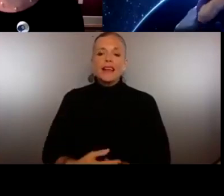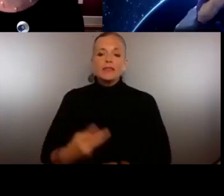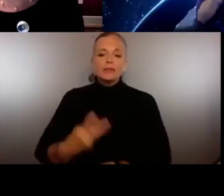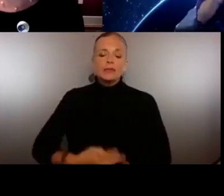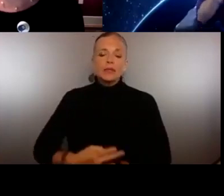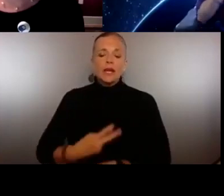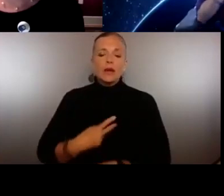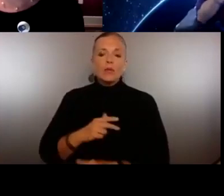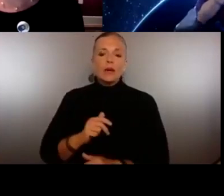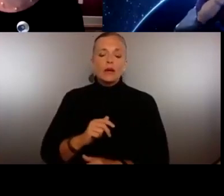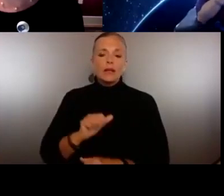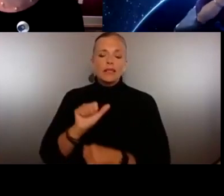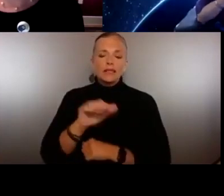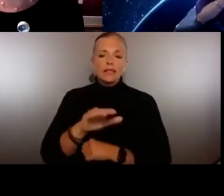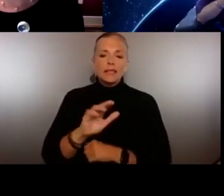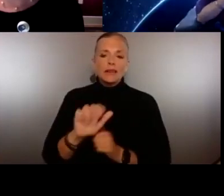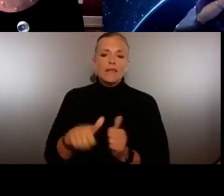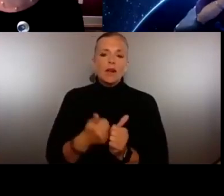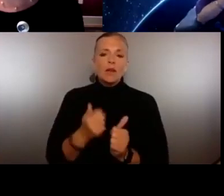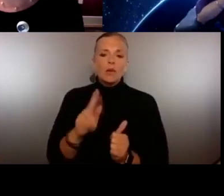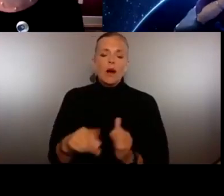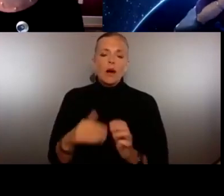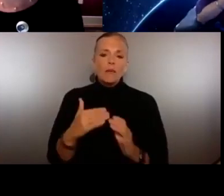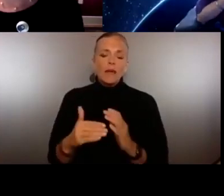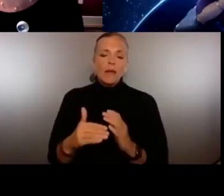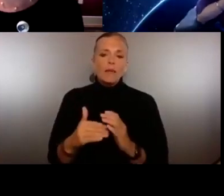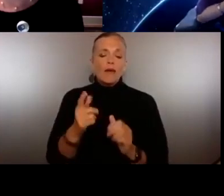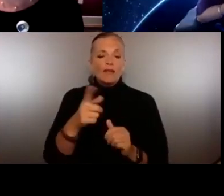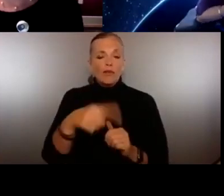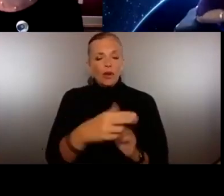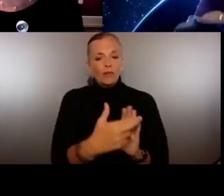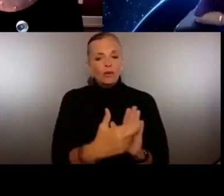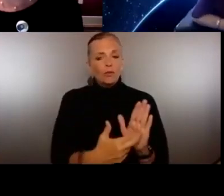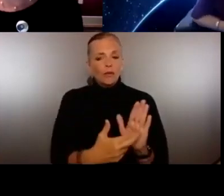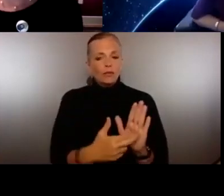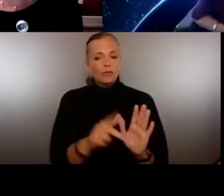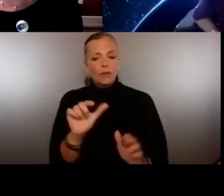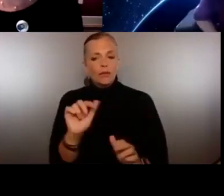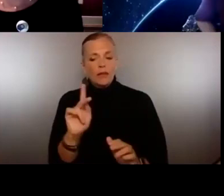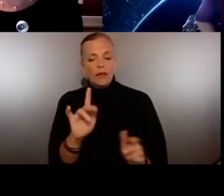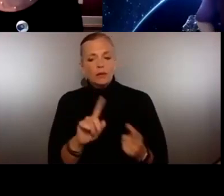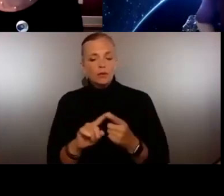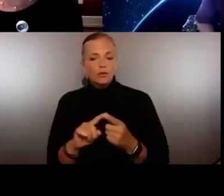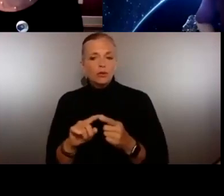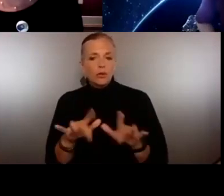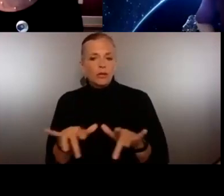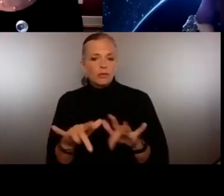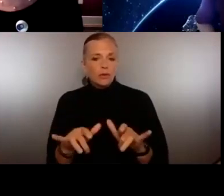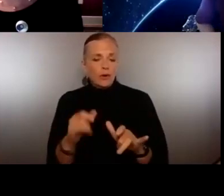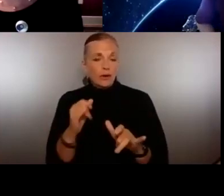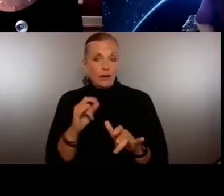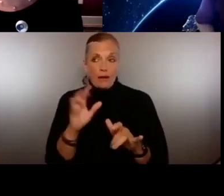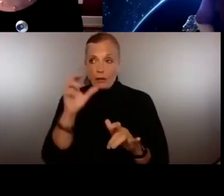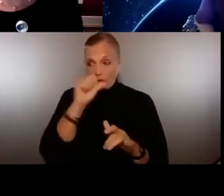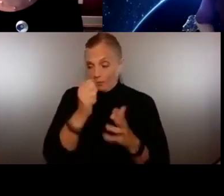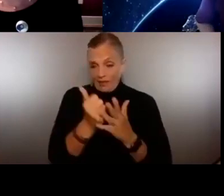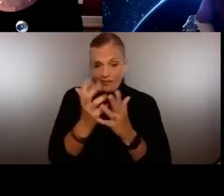to everyone who registered with a link to the recording, assuming that all went off without a hitch. And thank you once again.